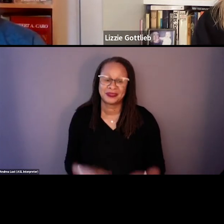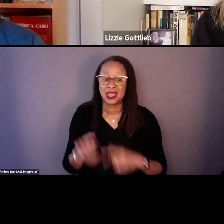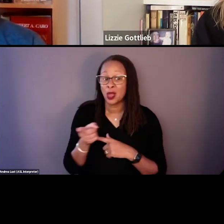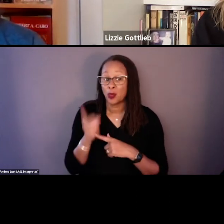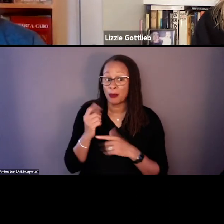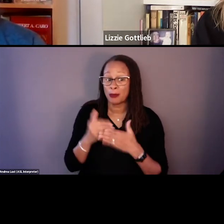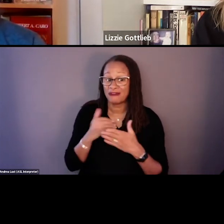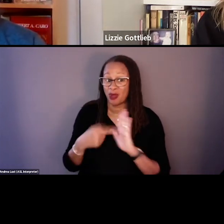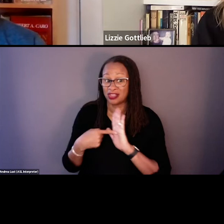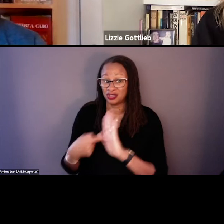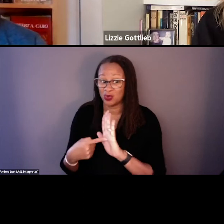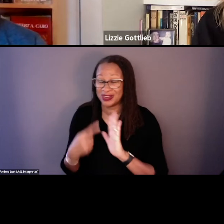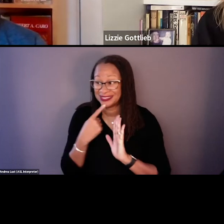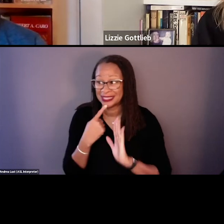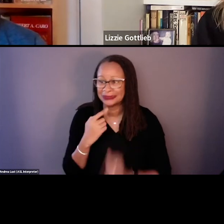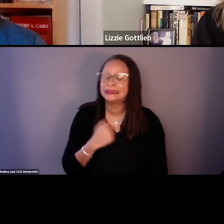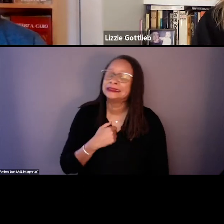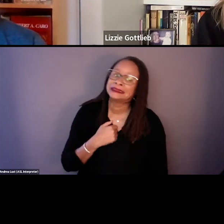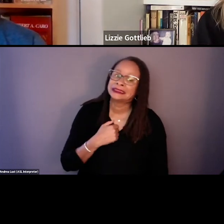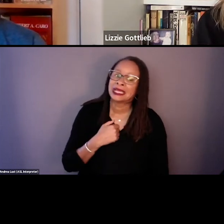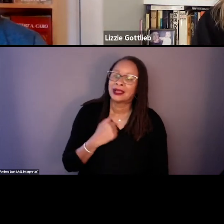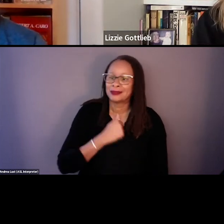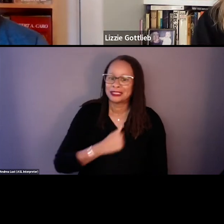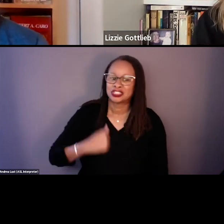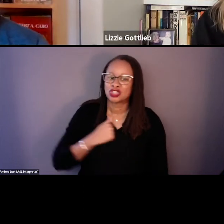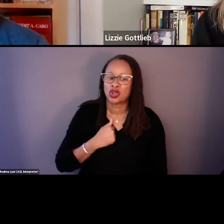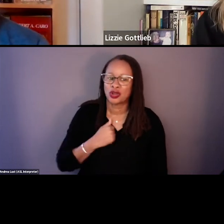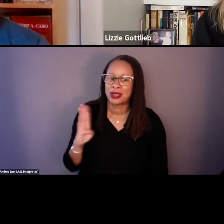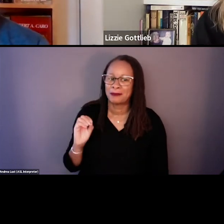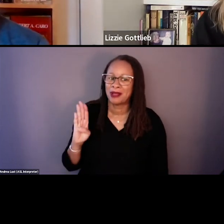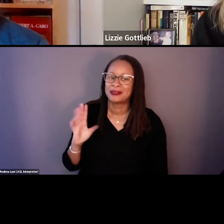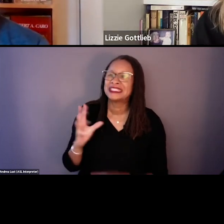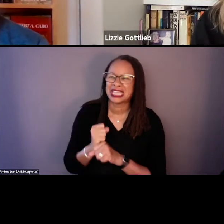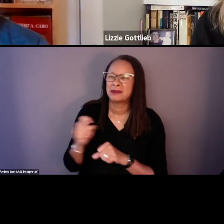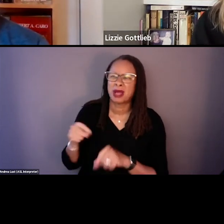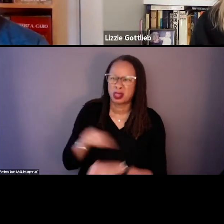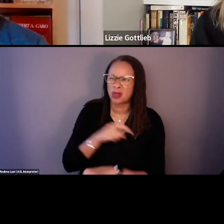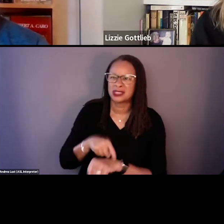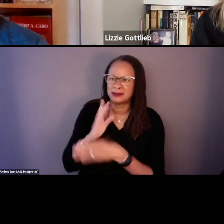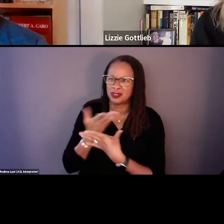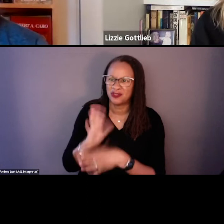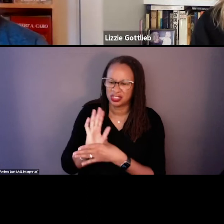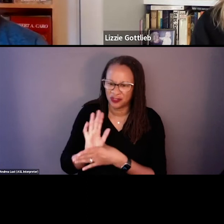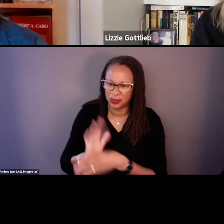There was one moment before I showed it to him where I said, "I'm so sorry, Bob, that this is taking me so long